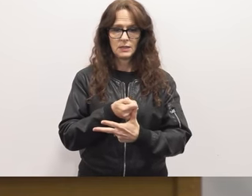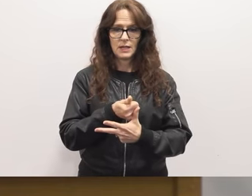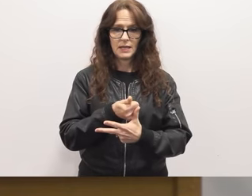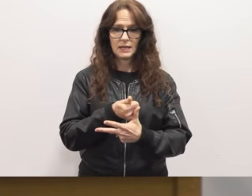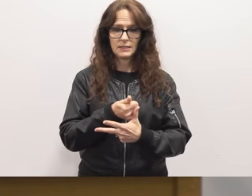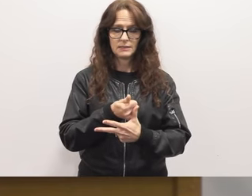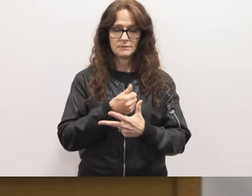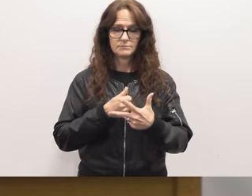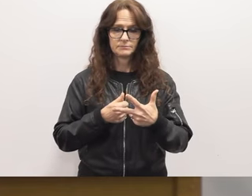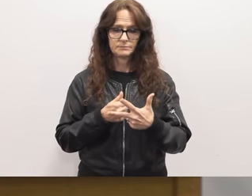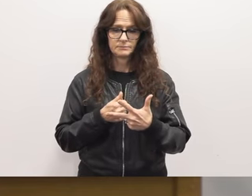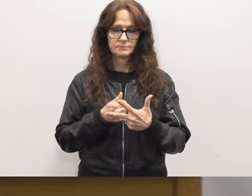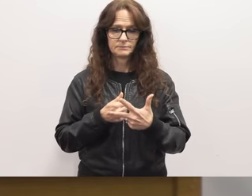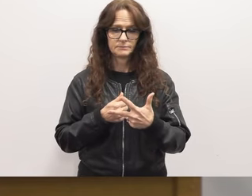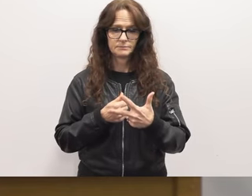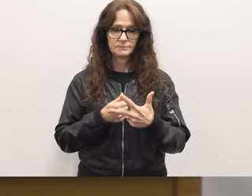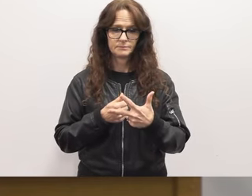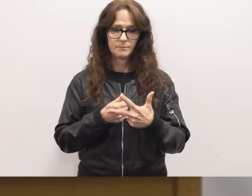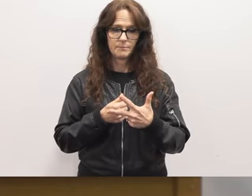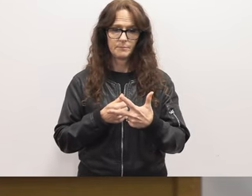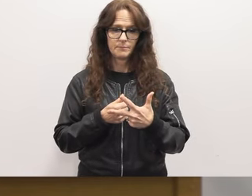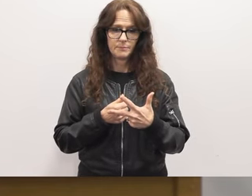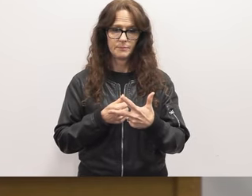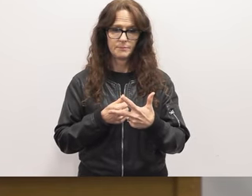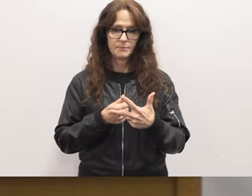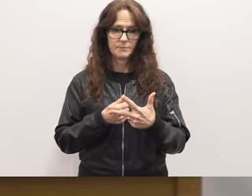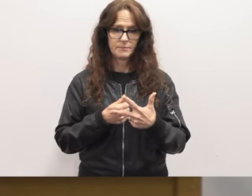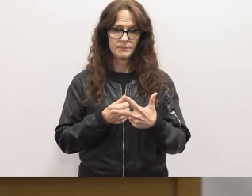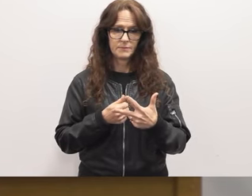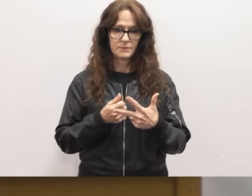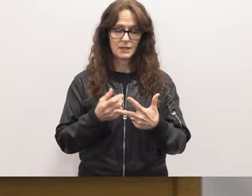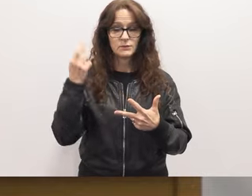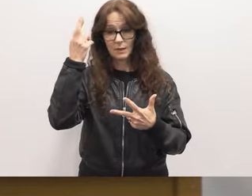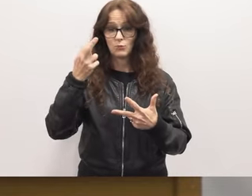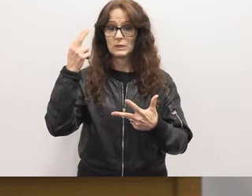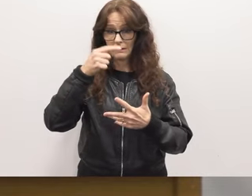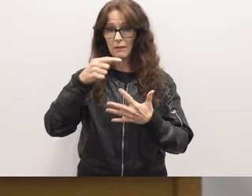For a number of reasons, one, I didn't,